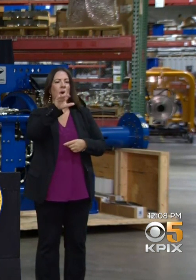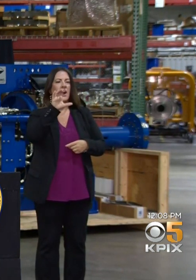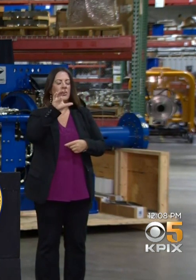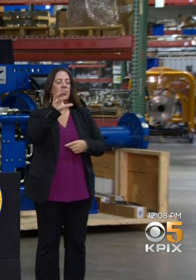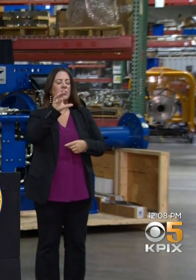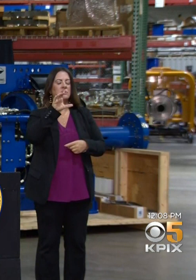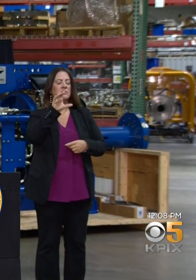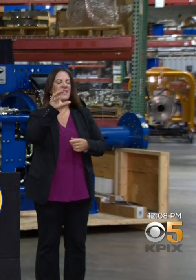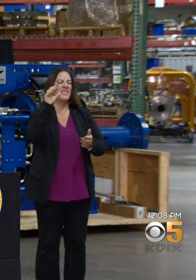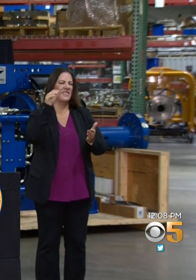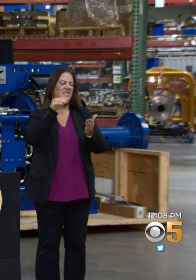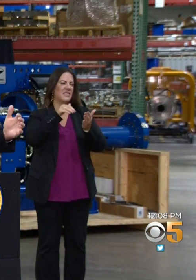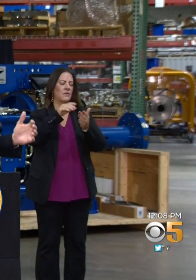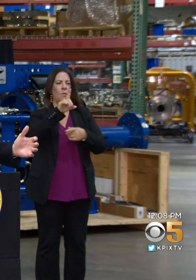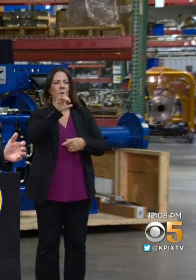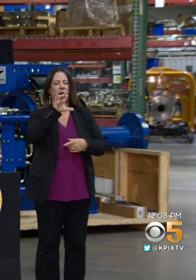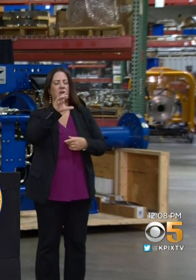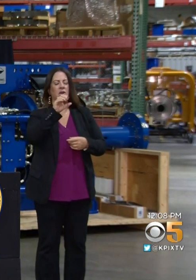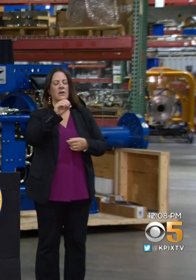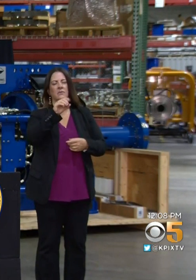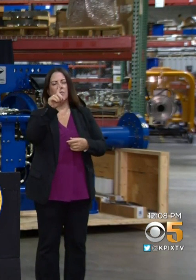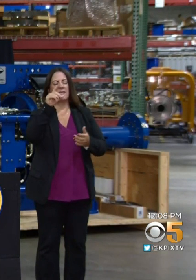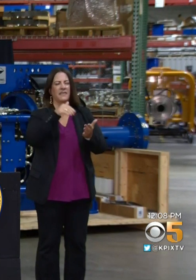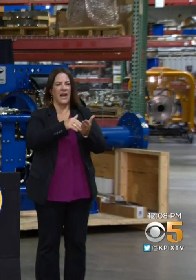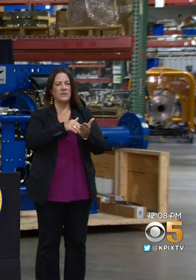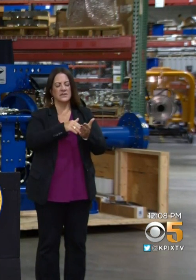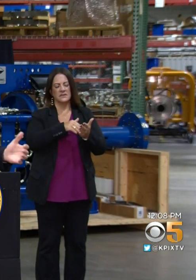I'LL REMIND EVERYBODY THAT POSITIVE RATES BECOME FOUNDATIONAL AS WE INCREASE THE